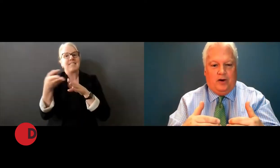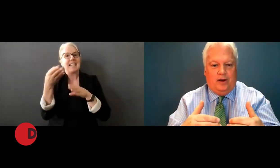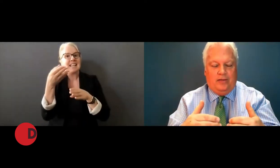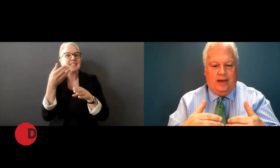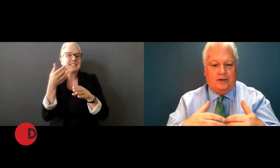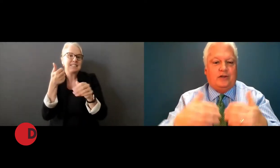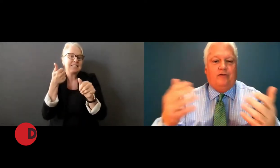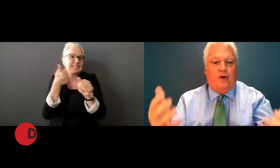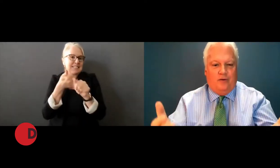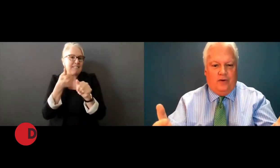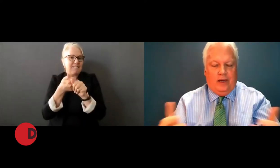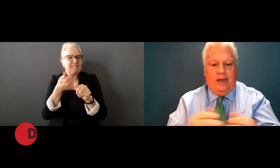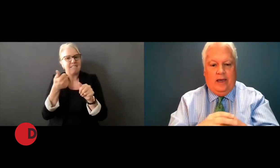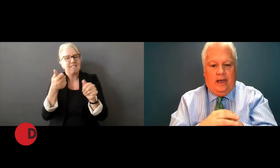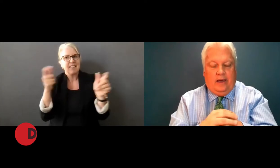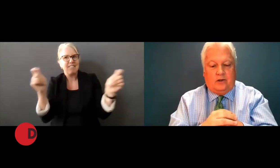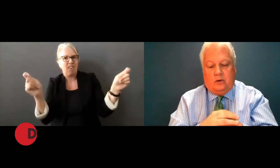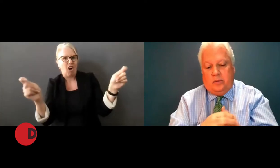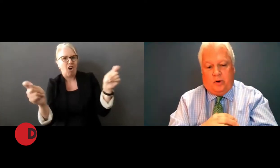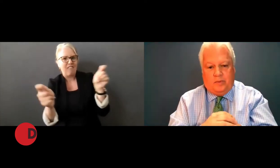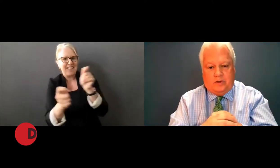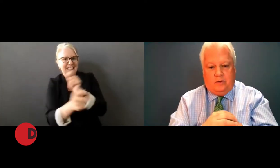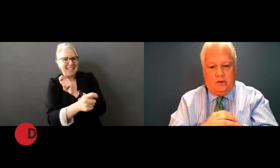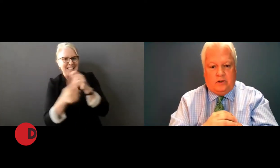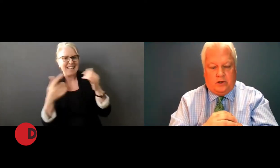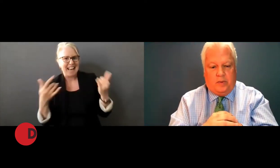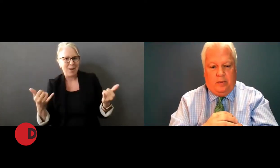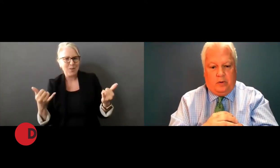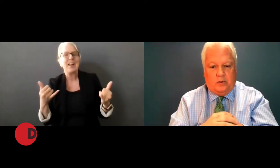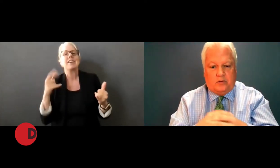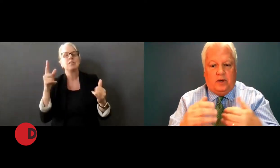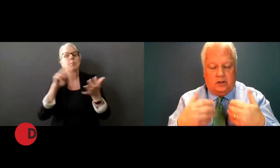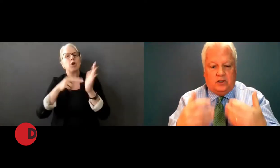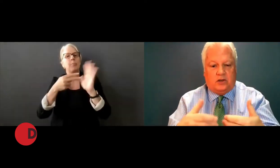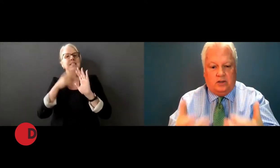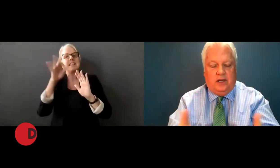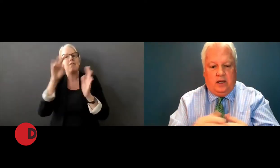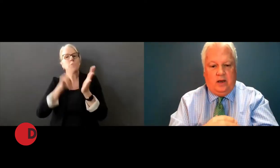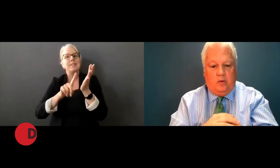the field itself is evolving now. That is the purpose of the research paper...